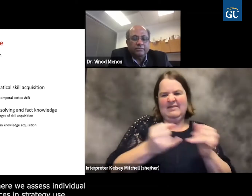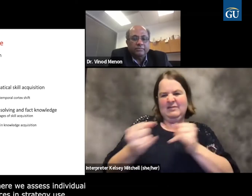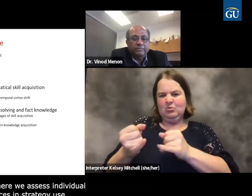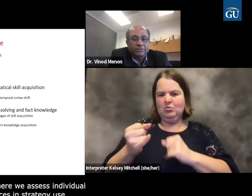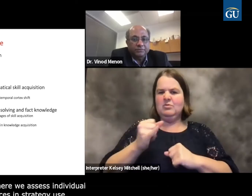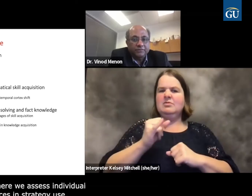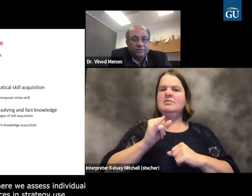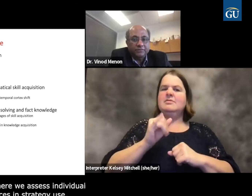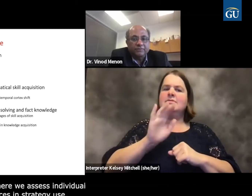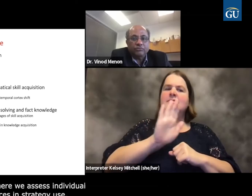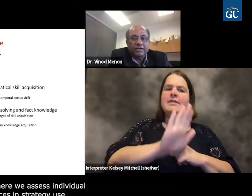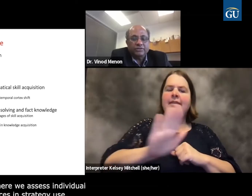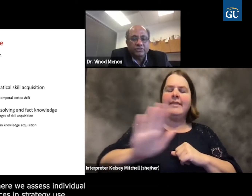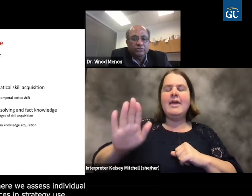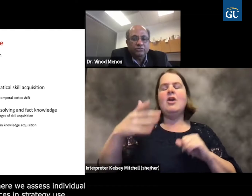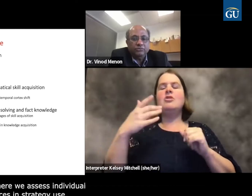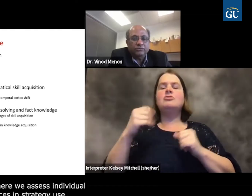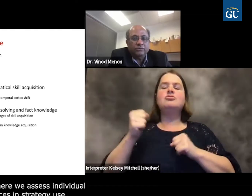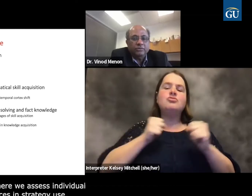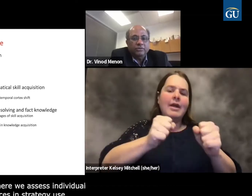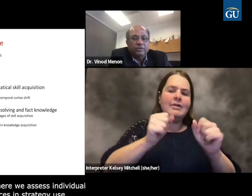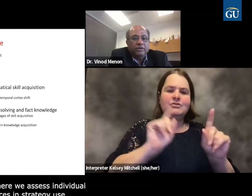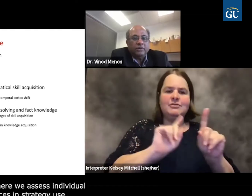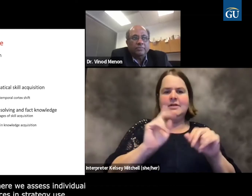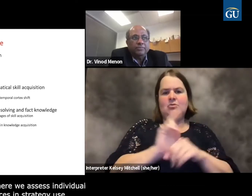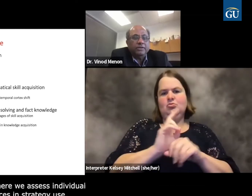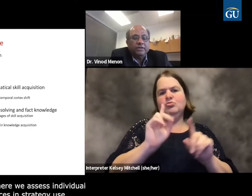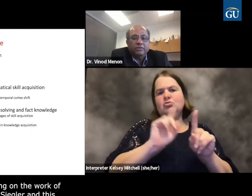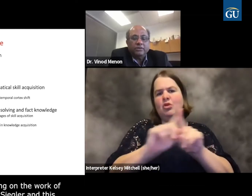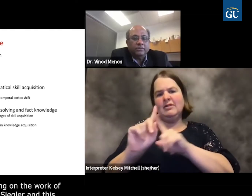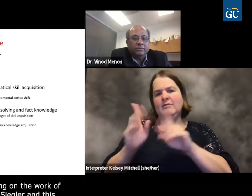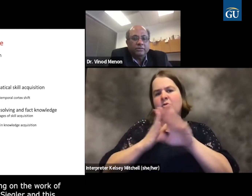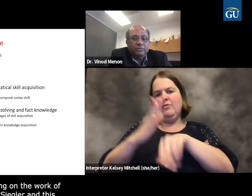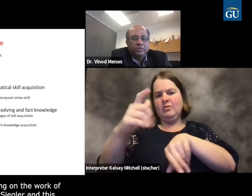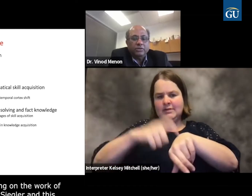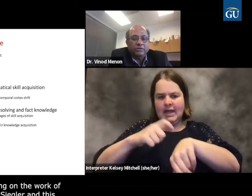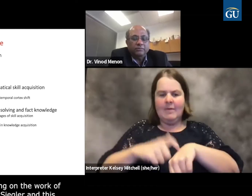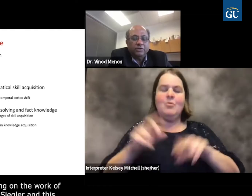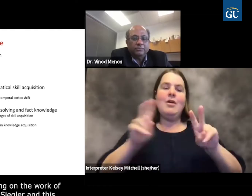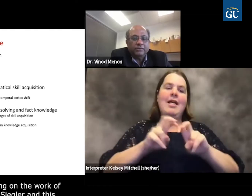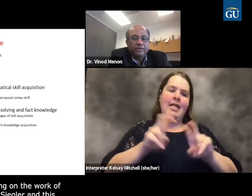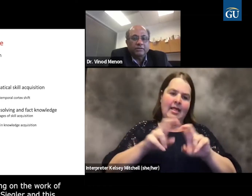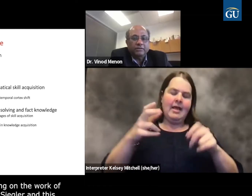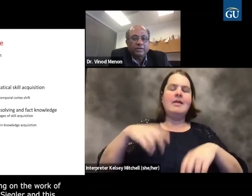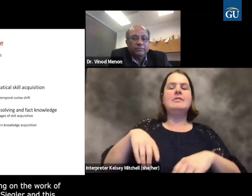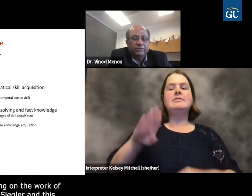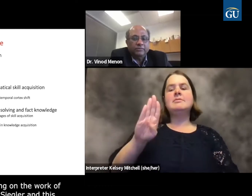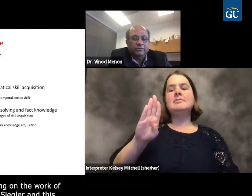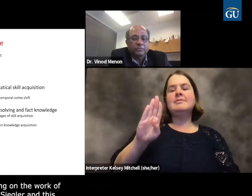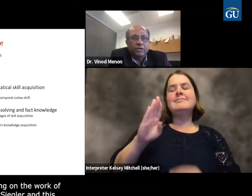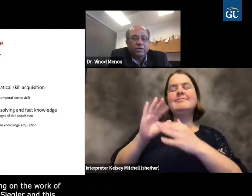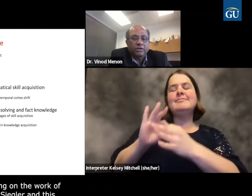individual differences in strategy use